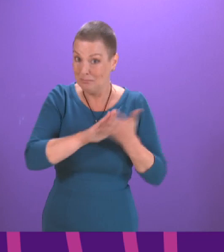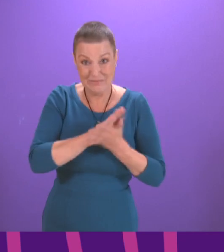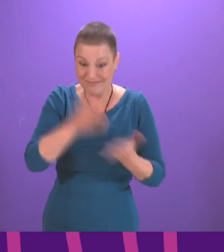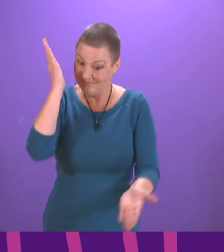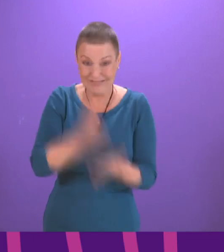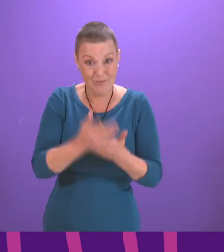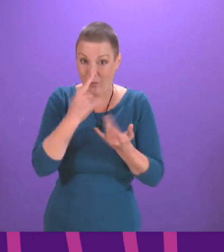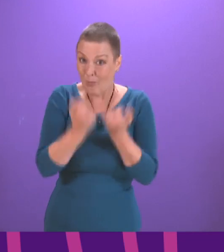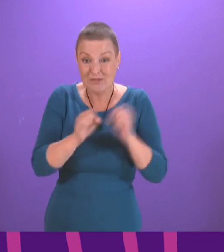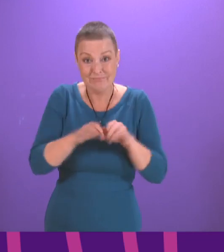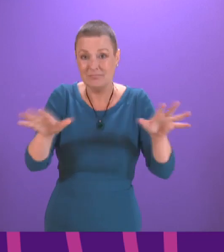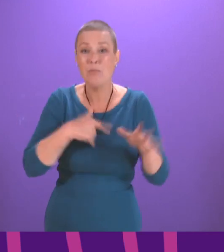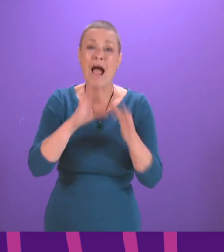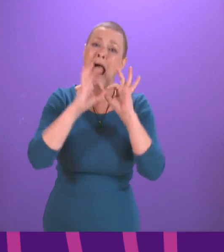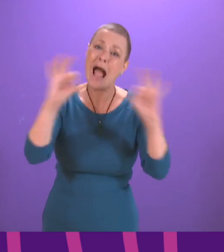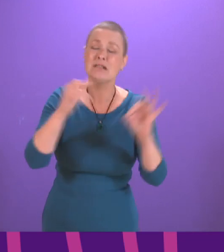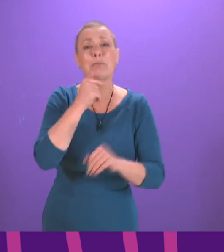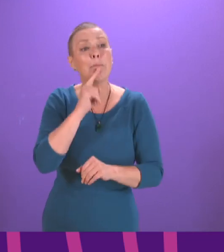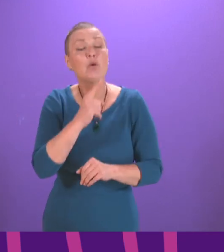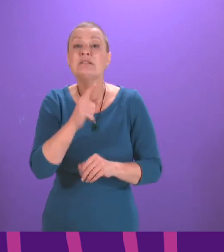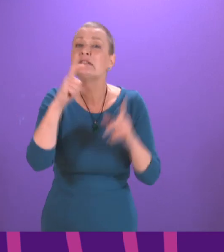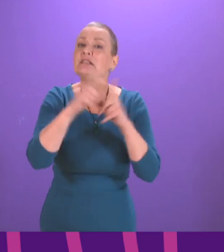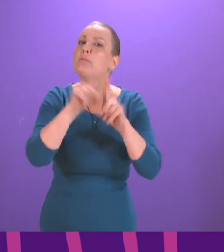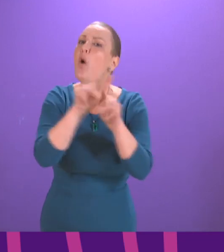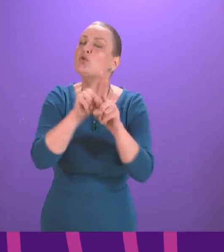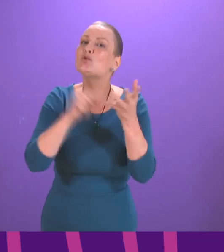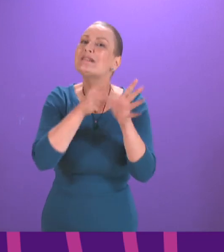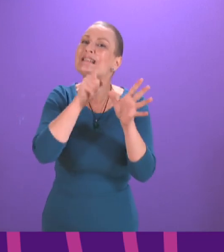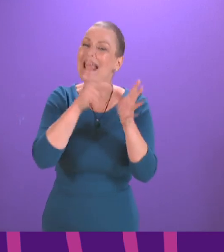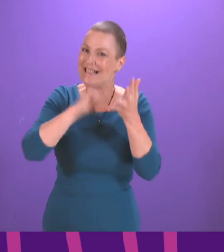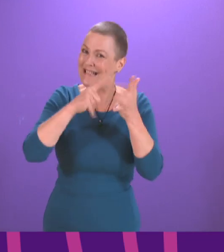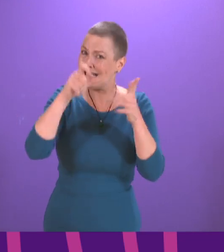to people across Dundee and the wider Tayside region is that they abide strictly by all